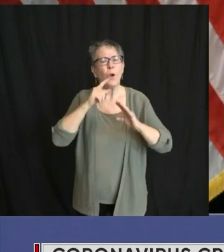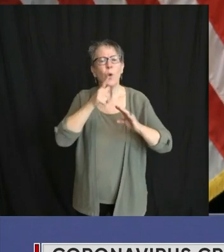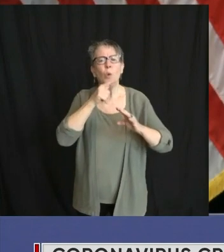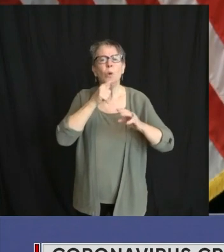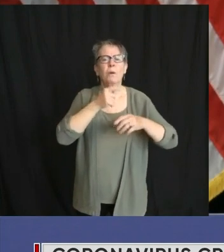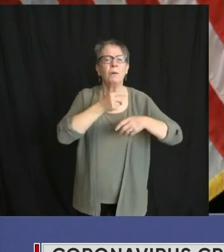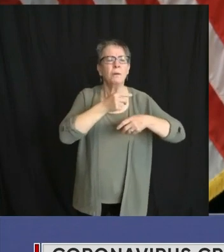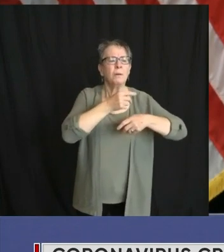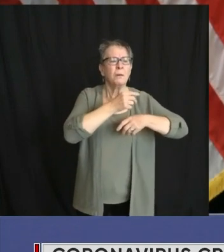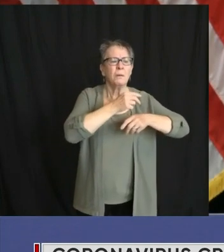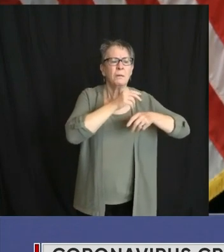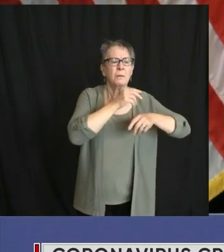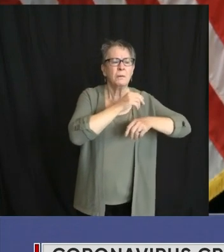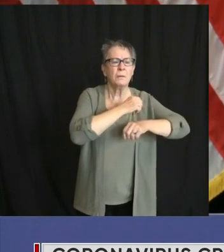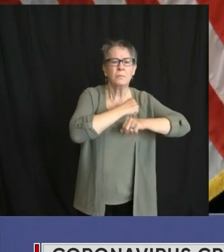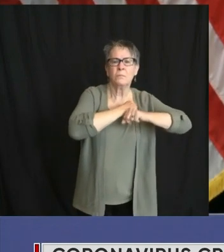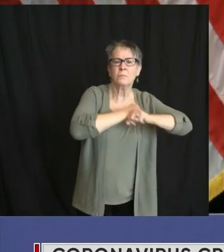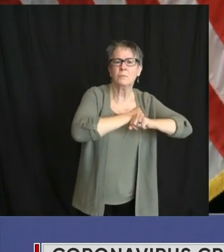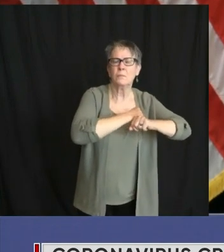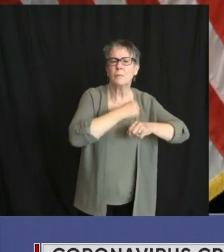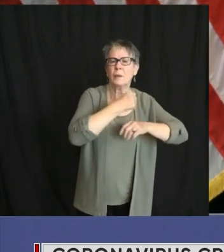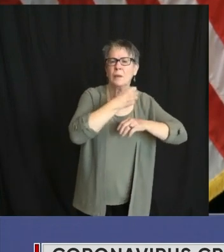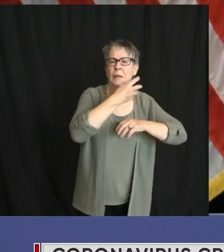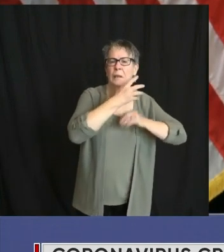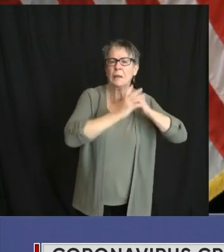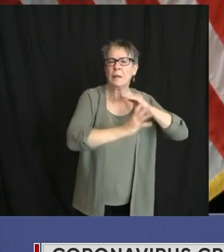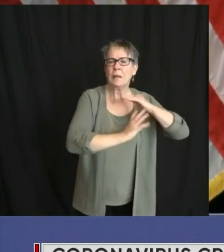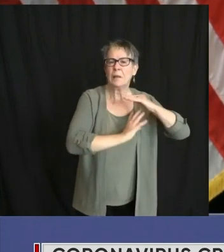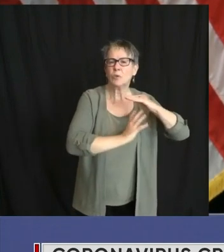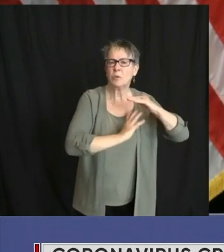THINGS ECCENTRICITY ADJUSTMENTS. I'M CURIOUS WHAT YOUR REACTION IS TO THOSE COMMENTS.